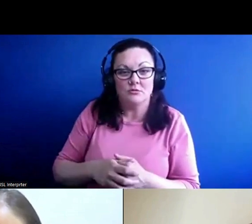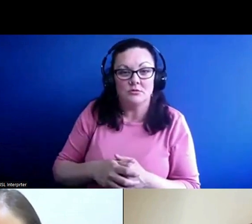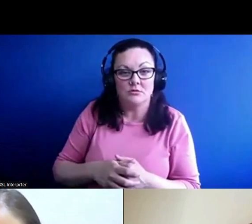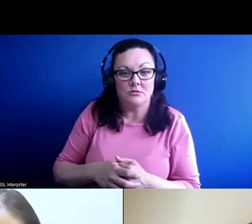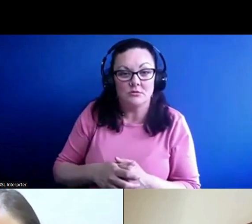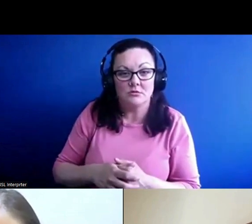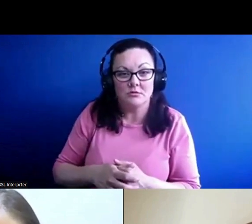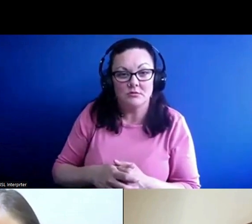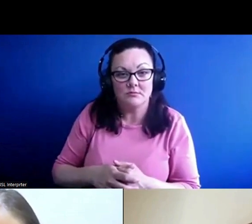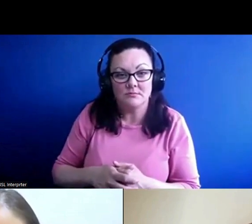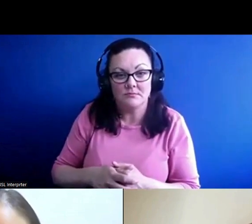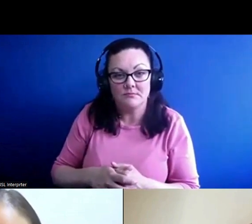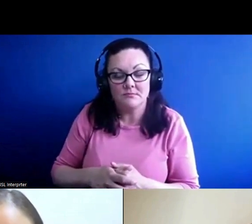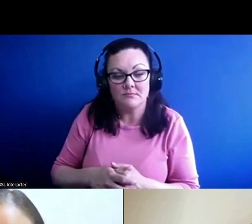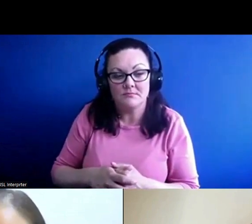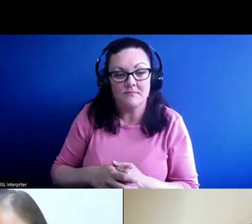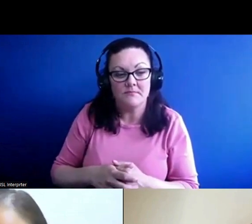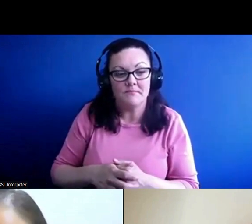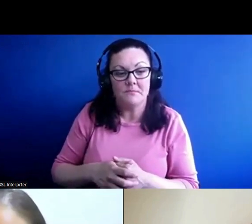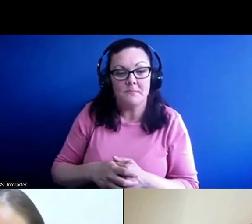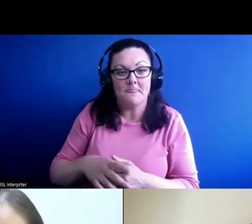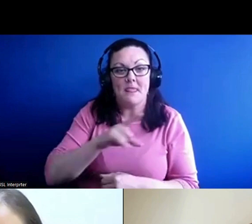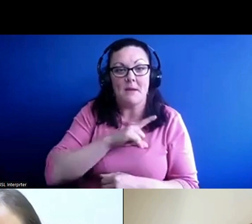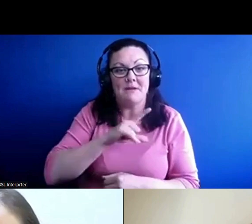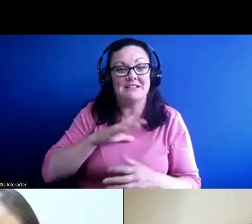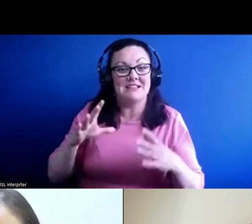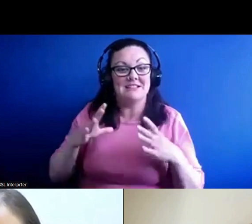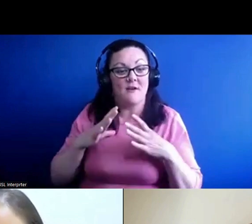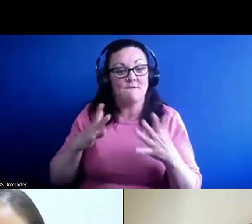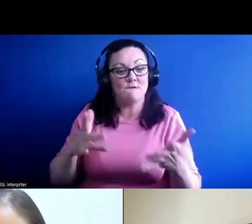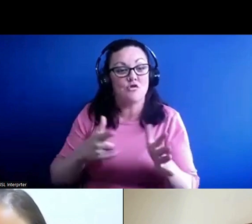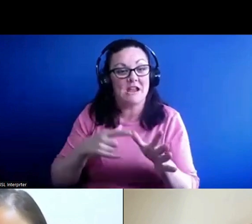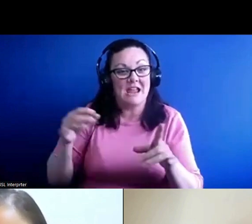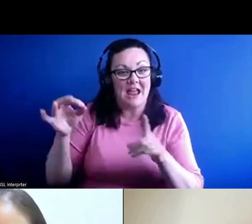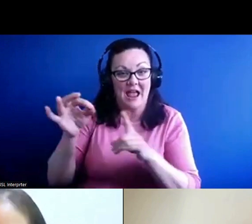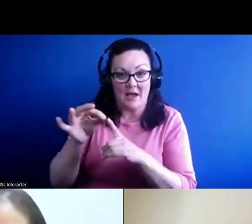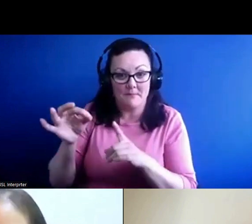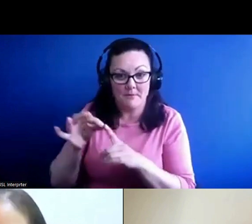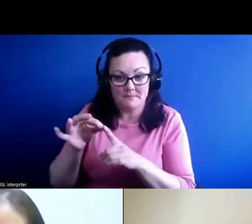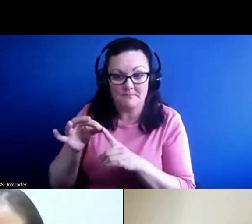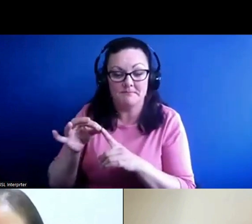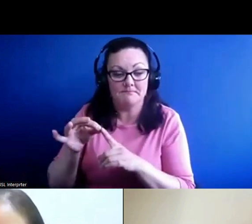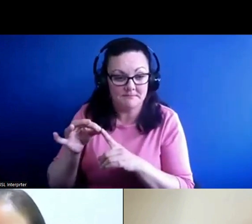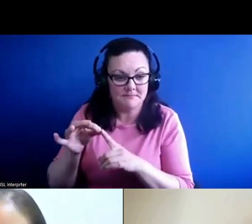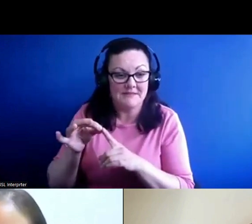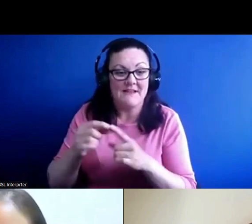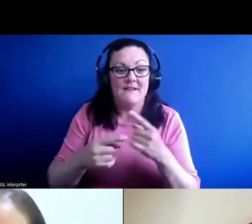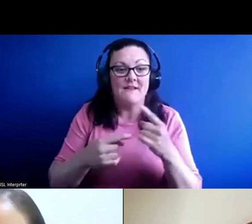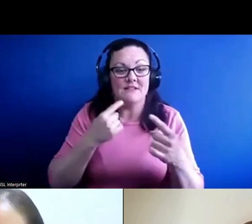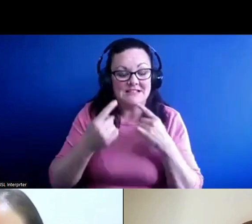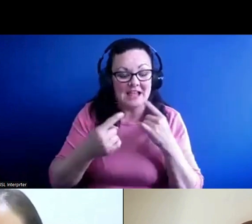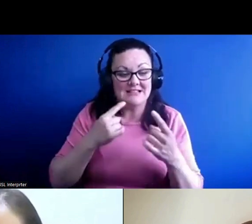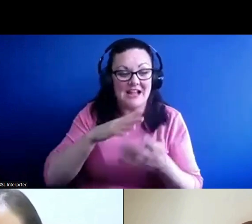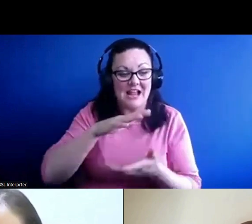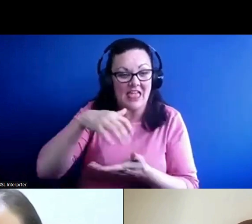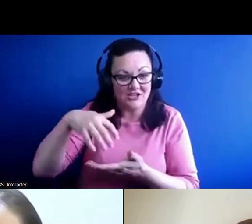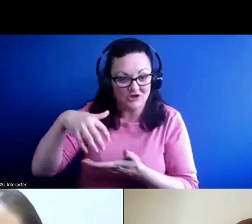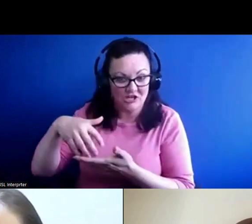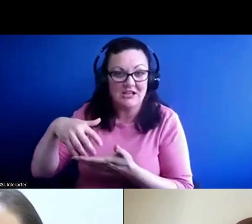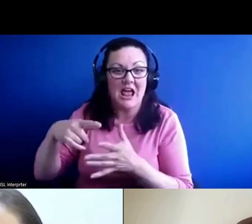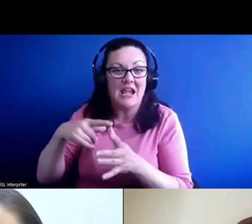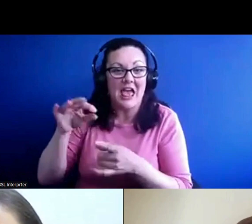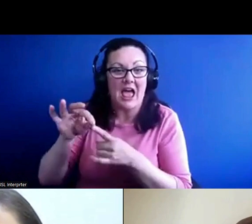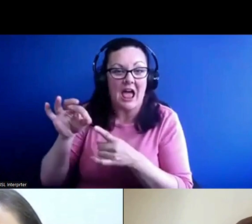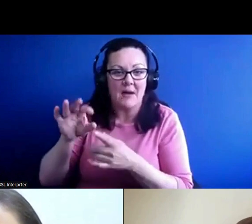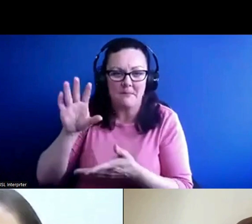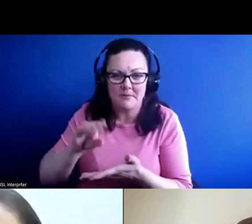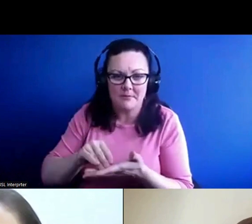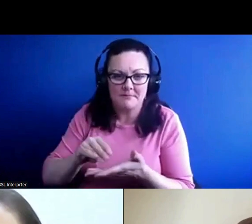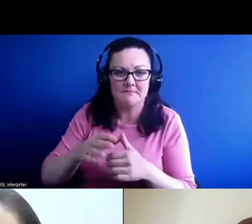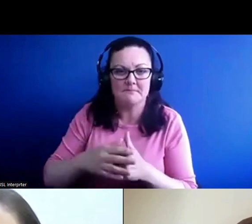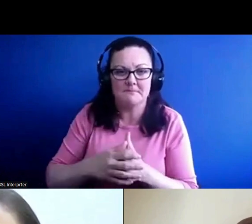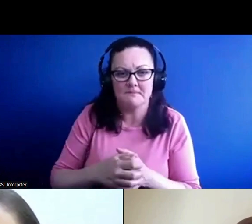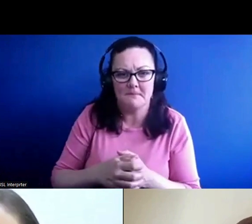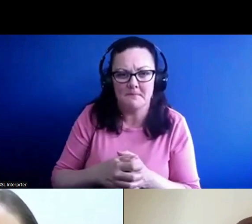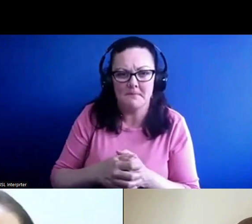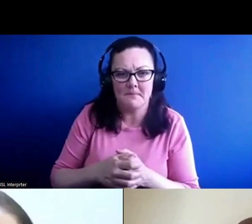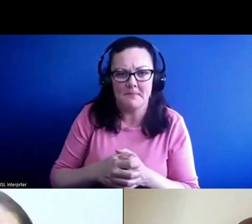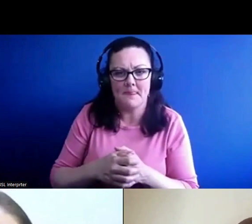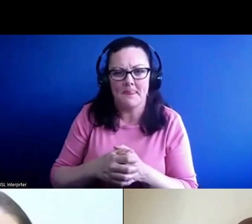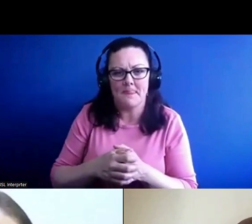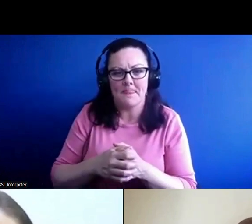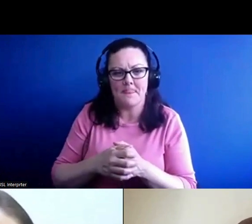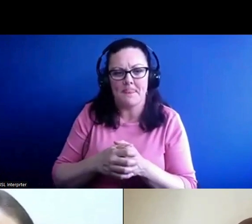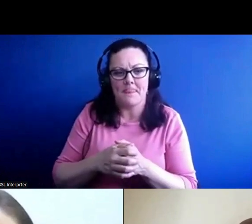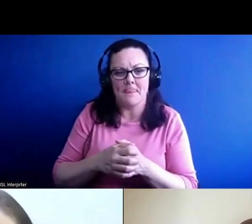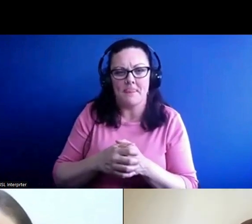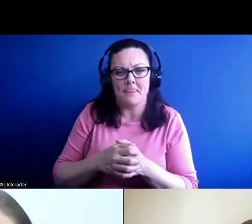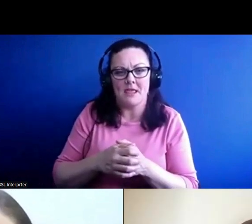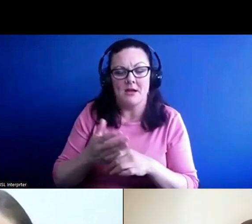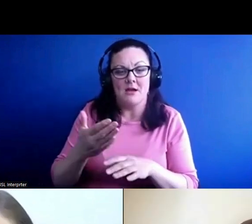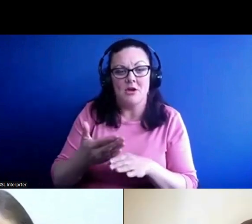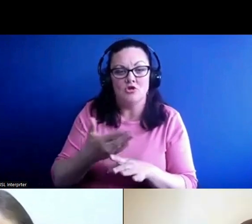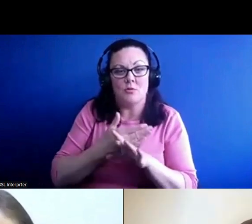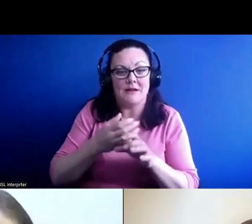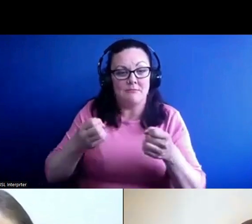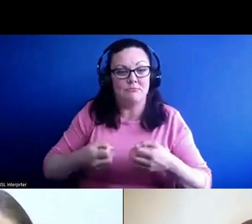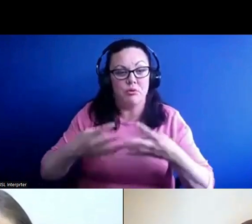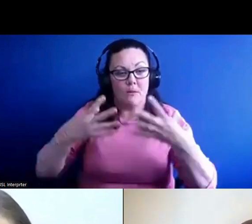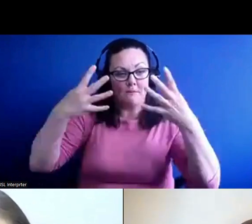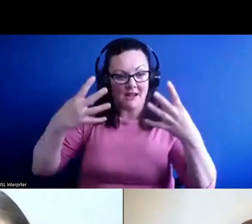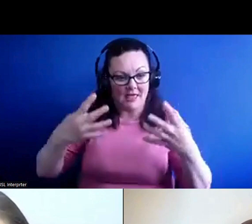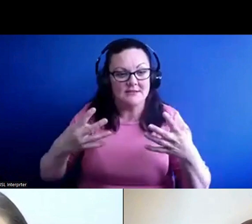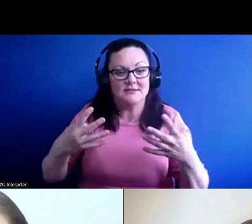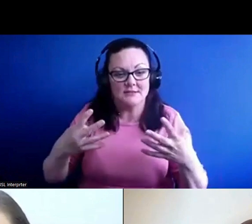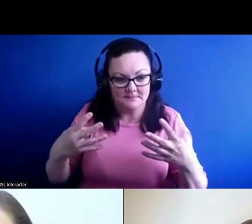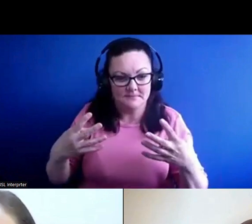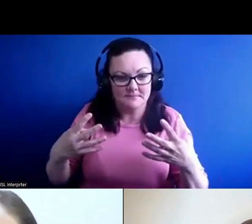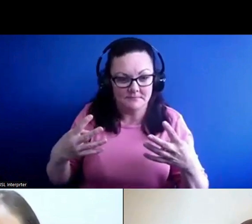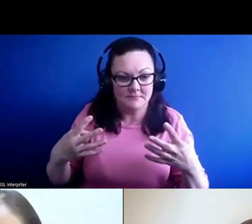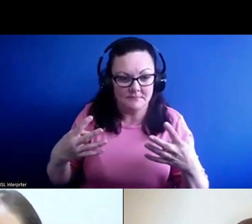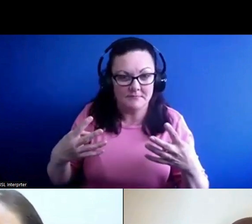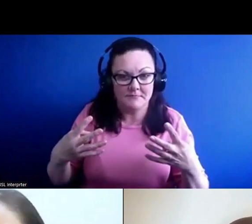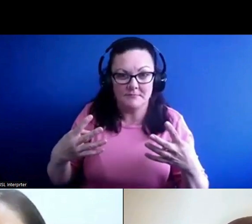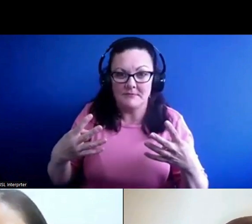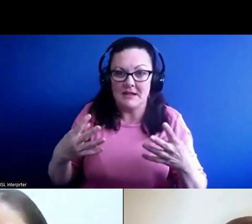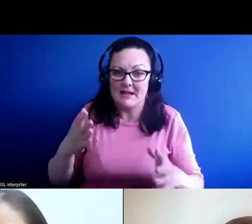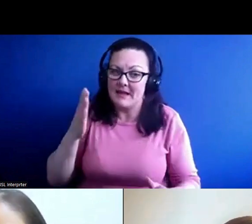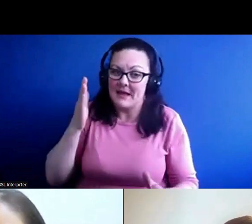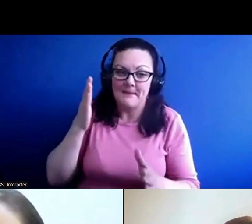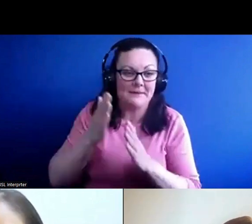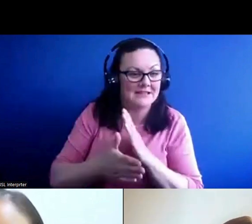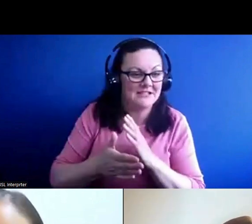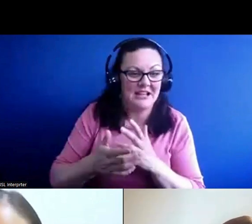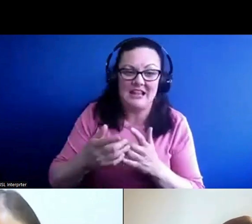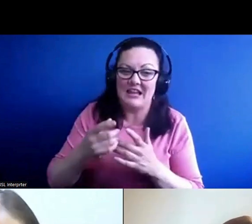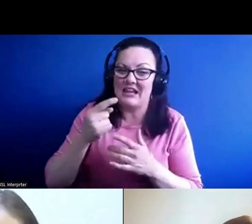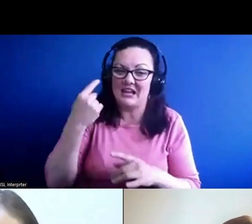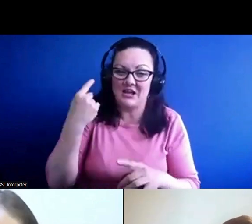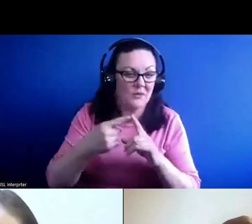a free application. It prepopulates the report. Immediately people can see the results.